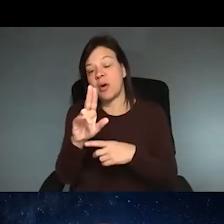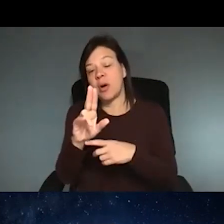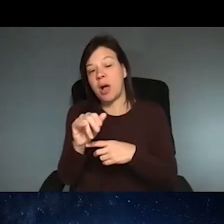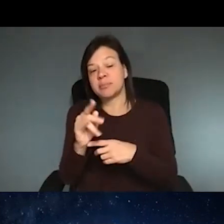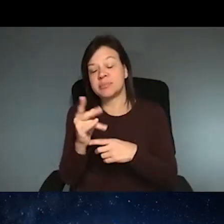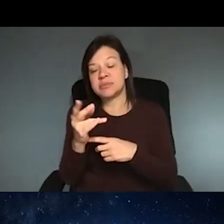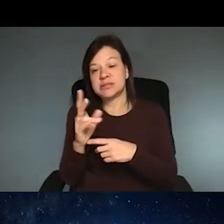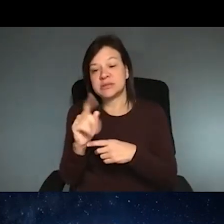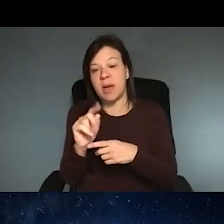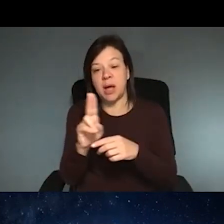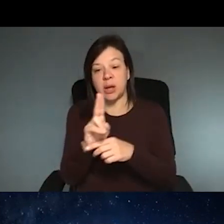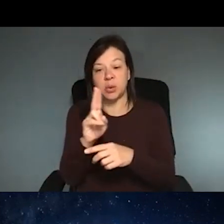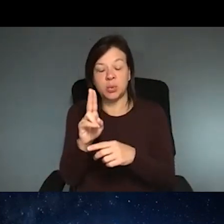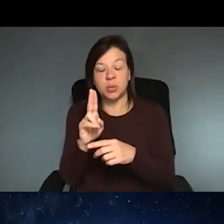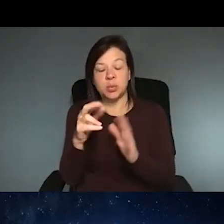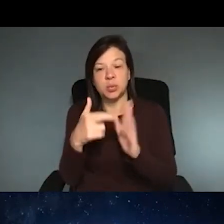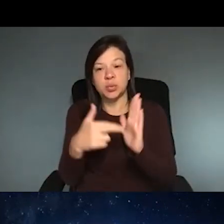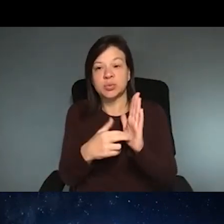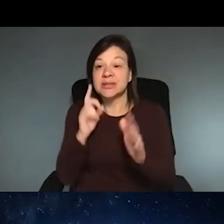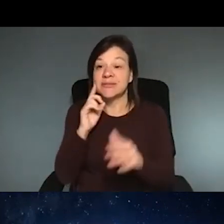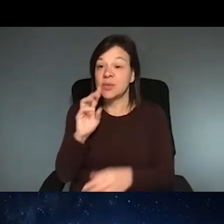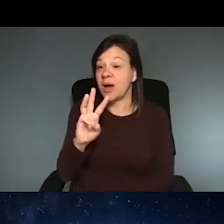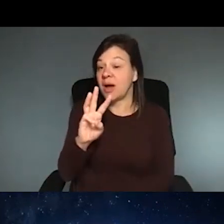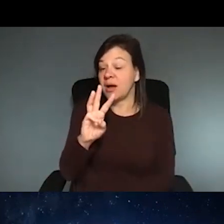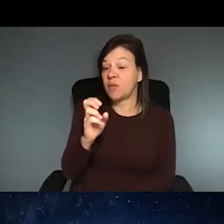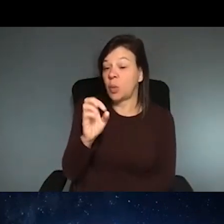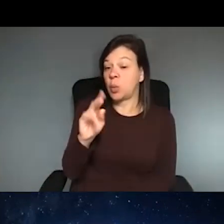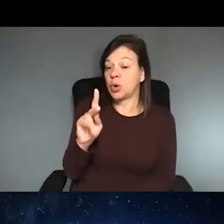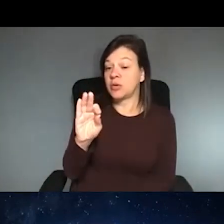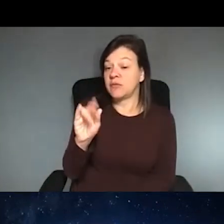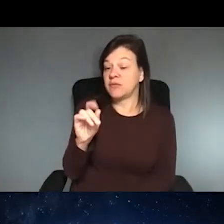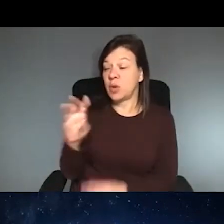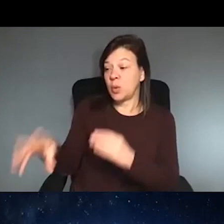WORKFLOW THAT ADDS PEOPLE TO A CONTACT LIST OR YOU WANT